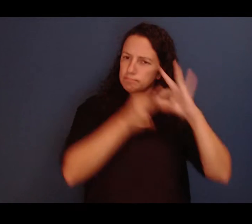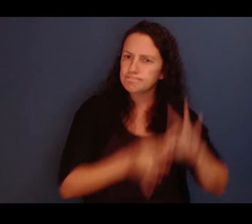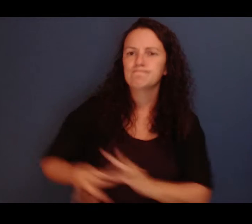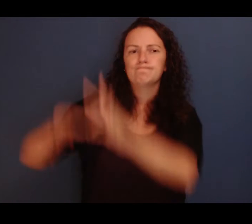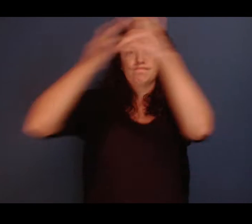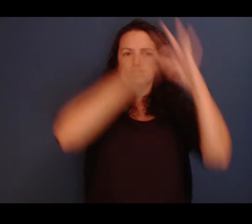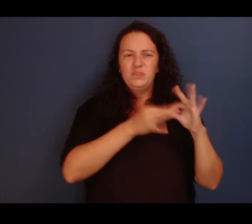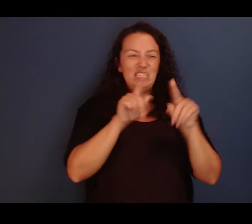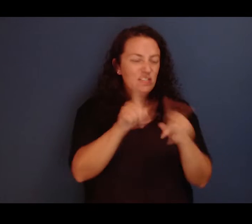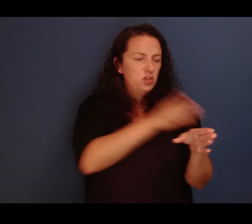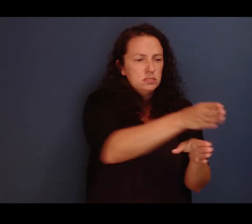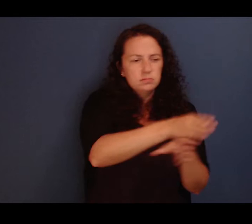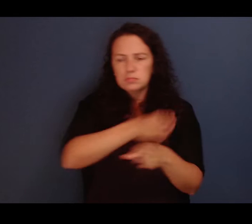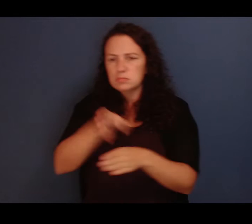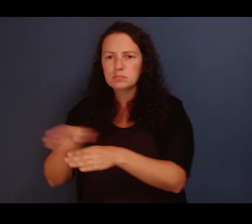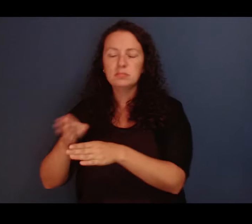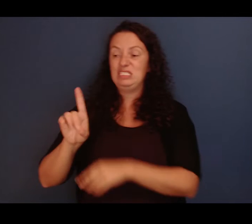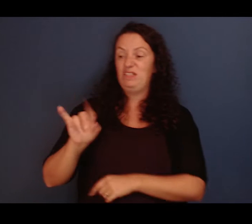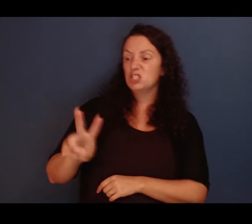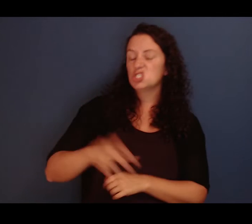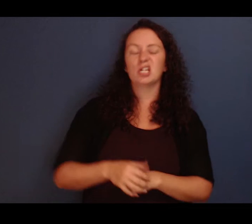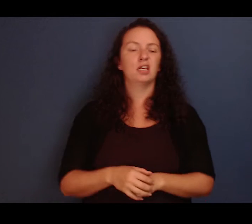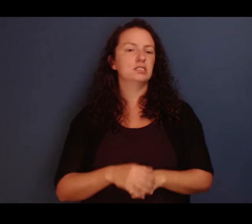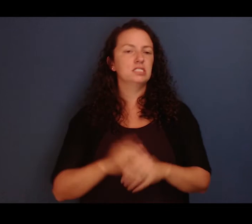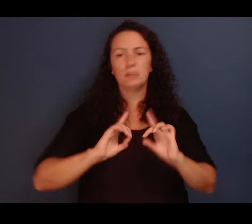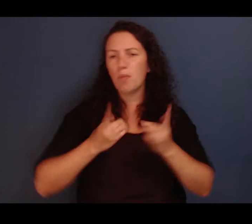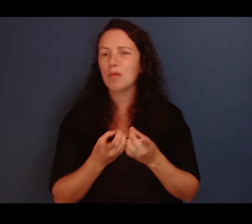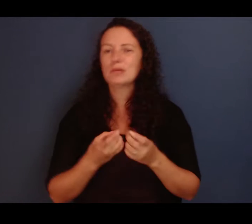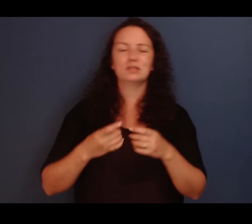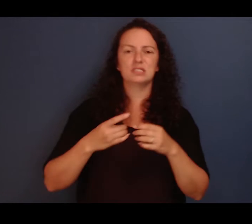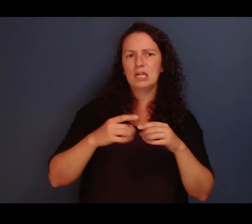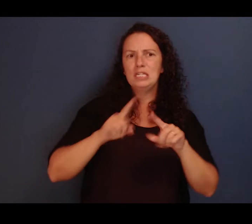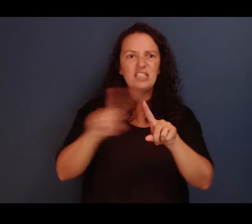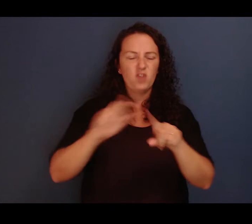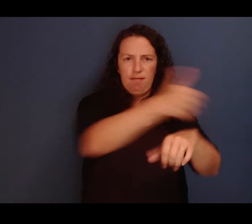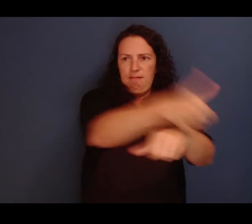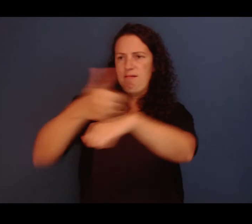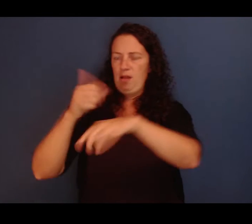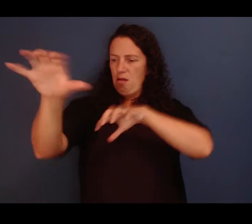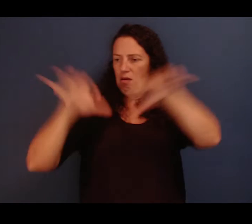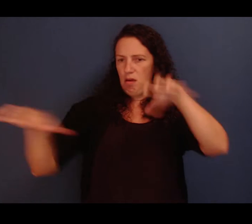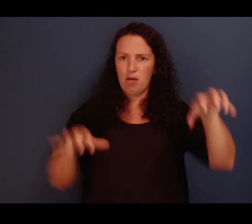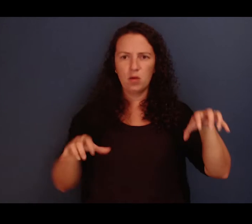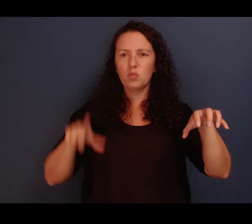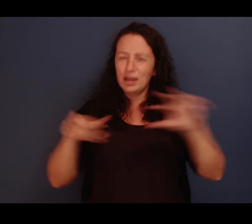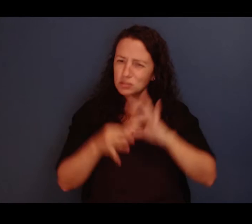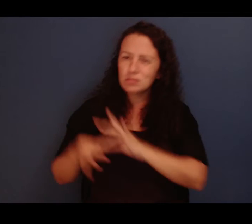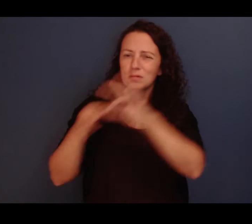divisions, disciplines, departments, and geography, to reimagine and transform our organization,